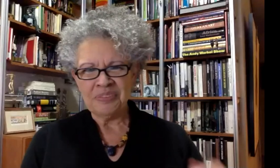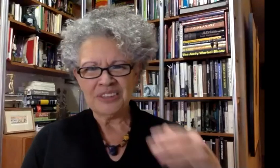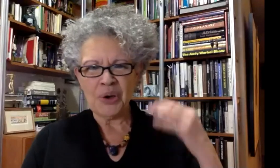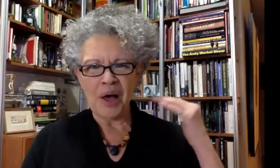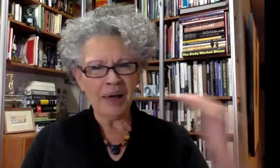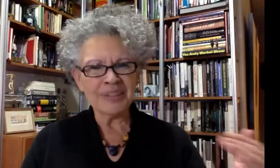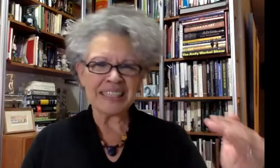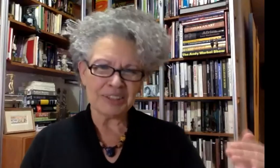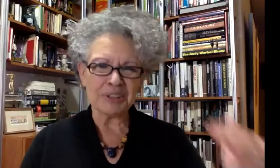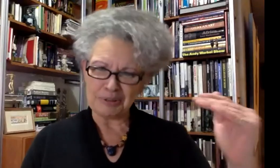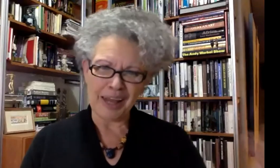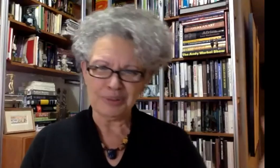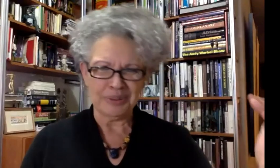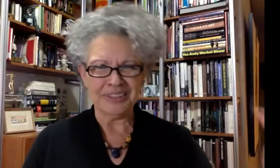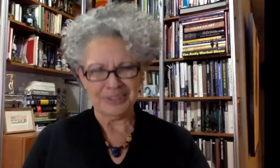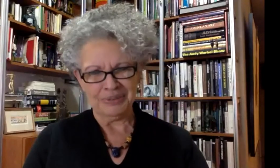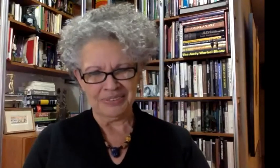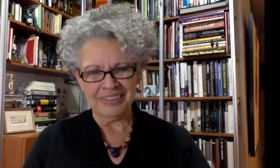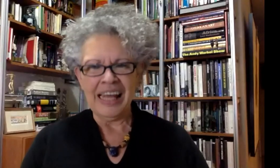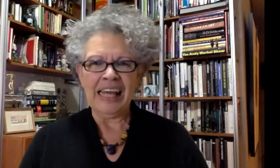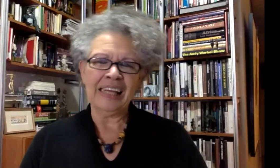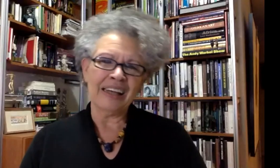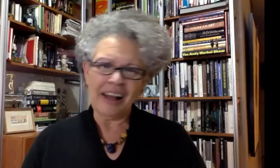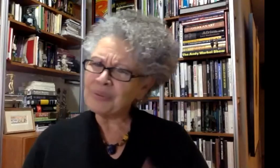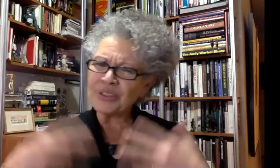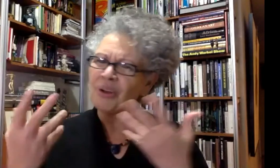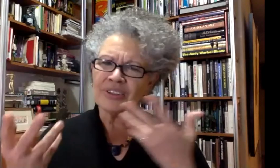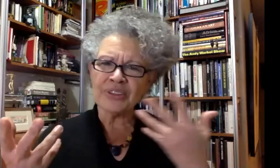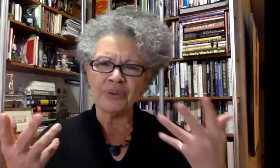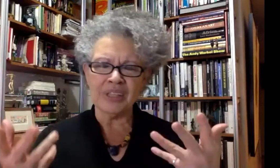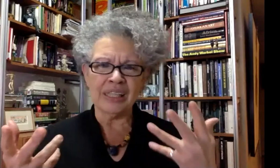Saar's sketchbook show there, days before it closed. And there it was, as I was thinking